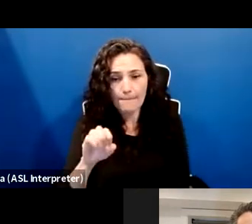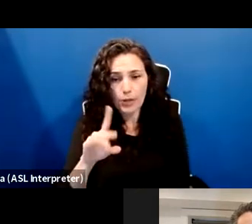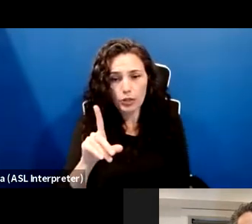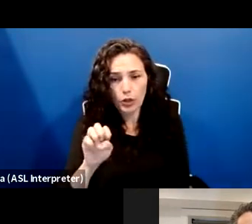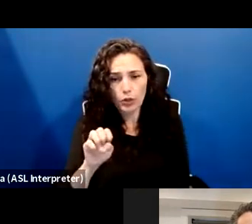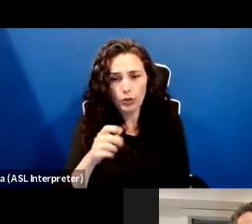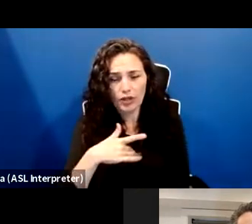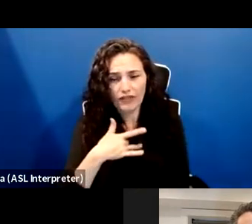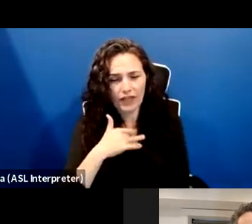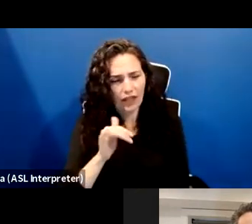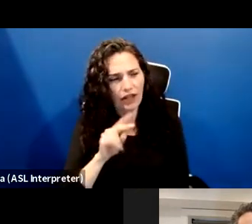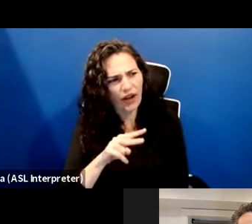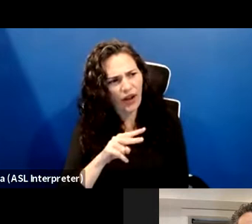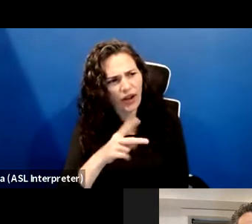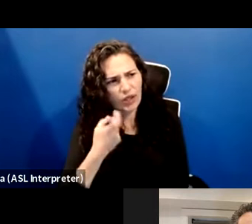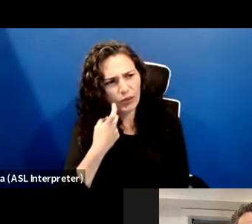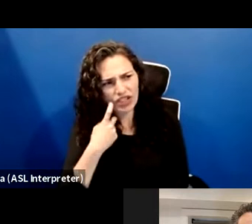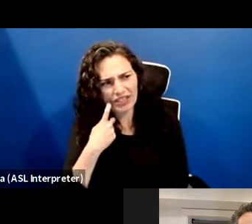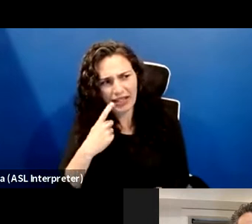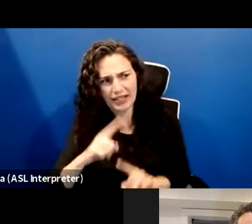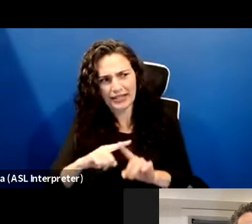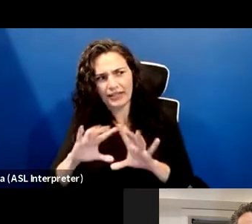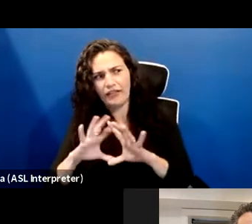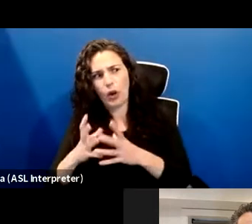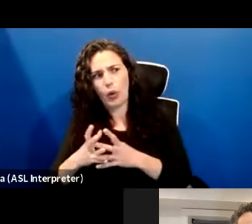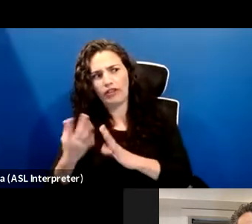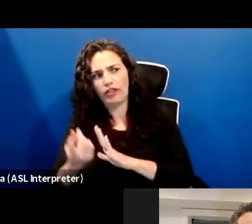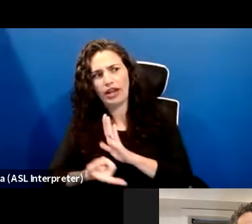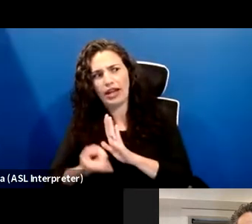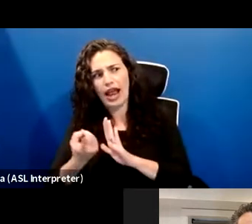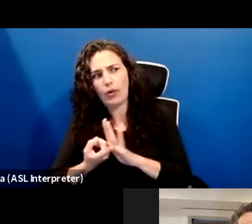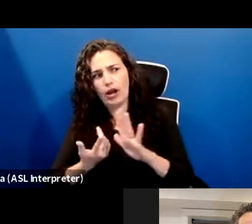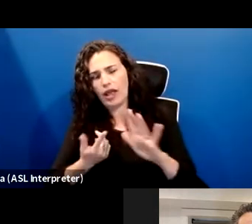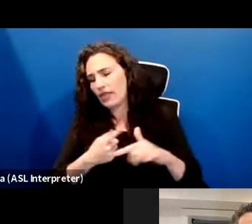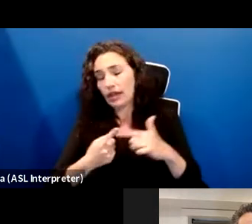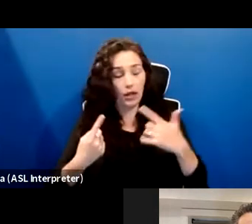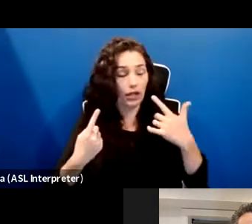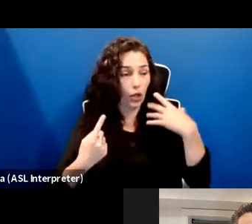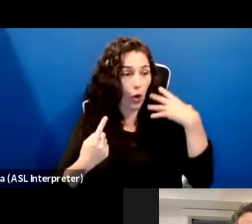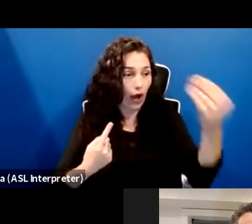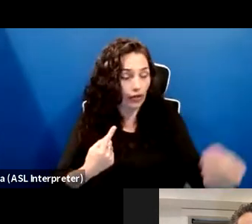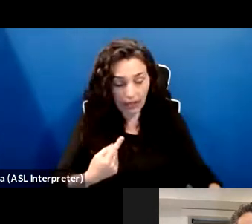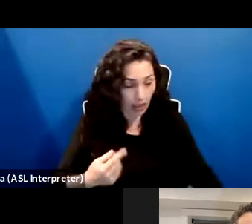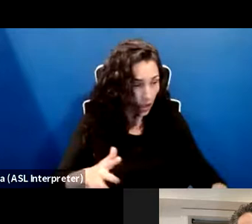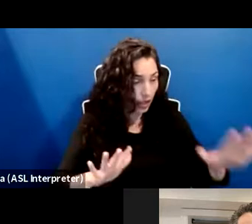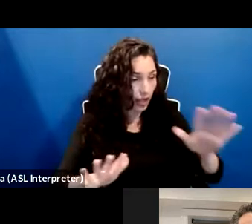for almost an hour and all of a sudden, oh my God, there's a city outside. People actually live outside,